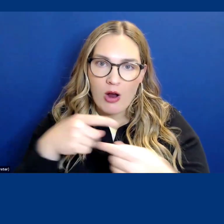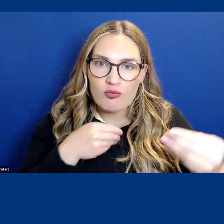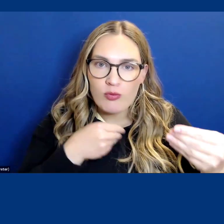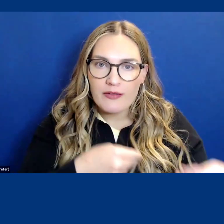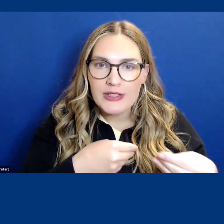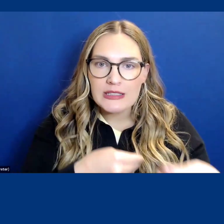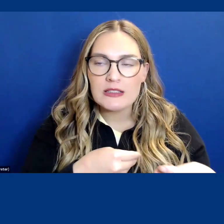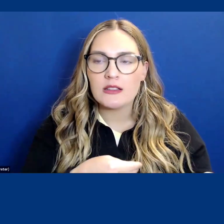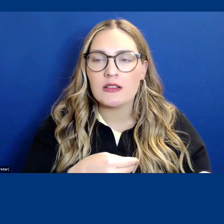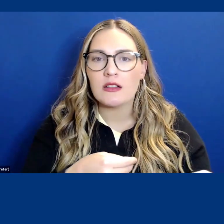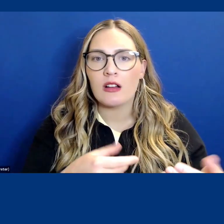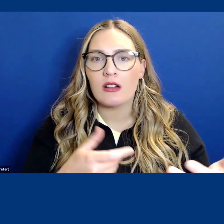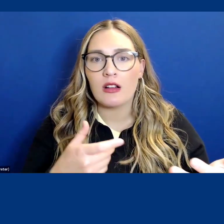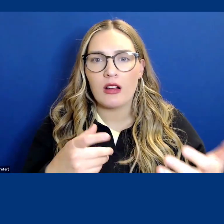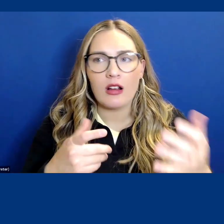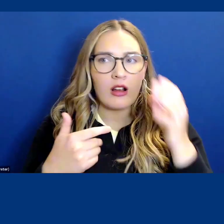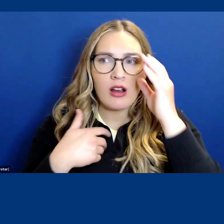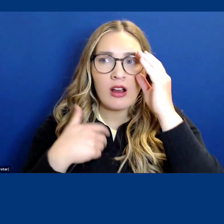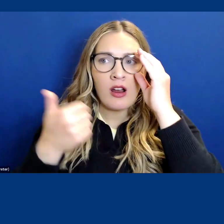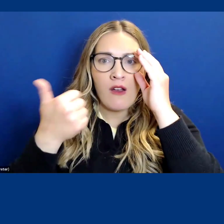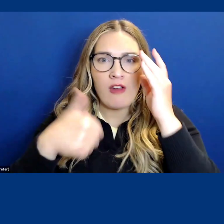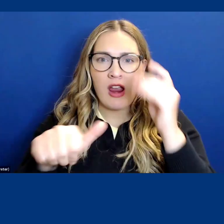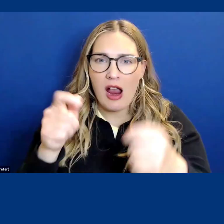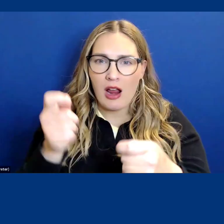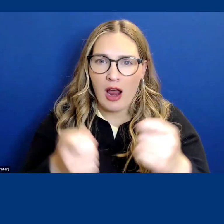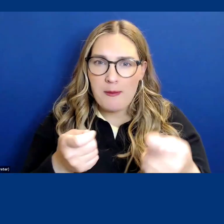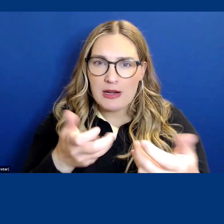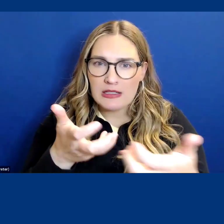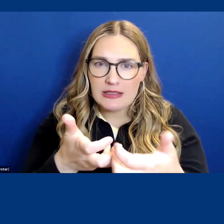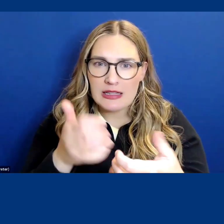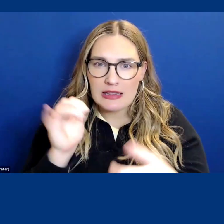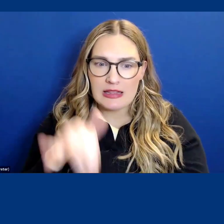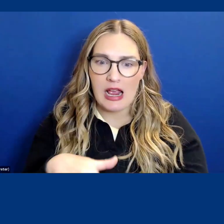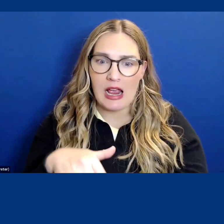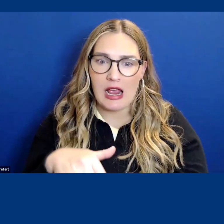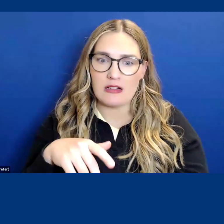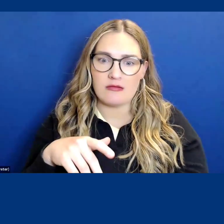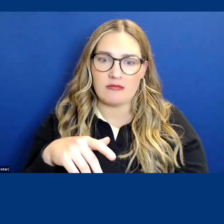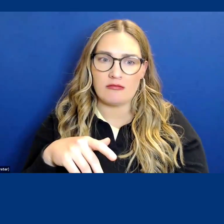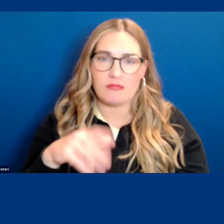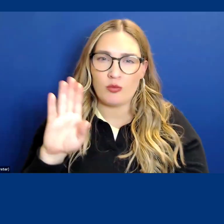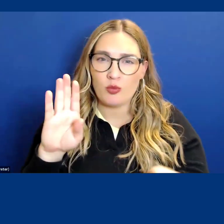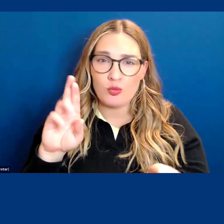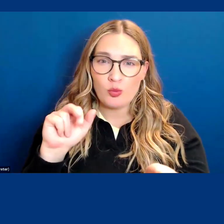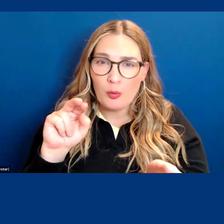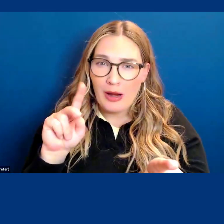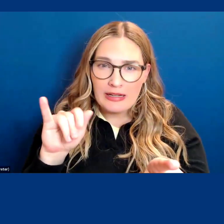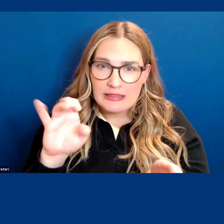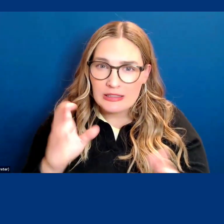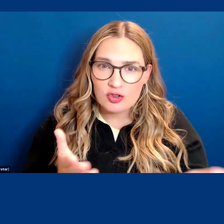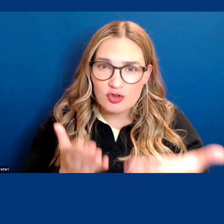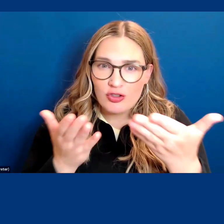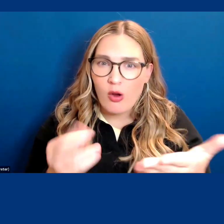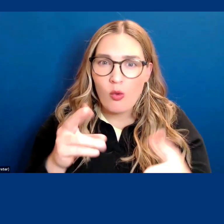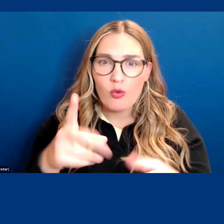Were there any accommodations that Brandie suggested or anything that you figured out on your own that